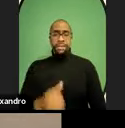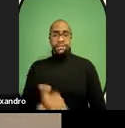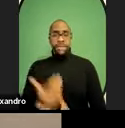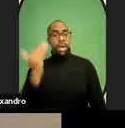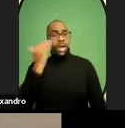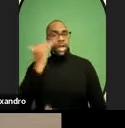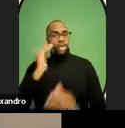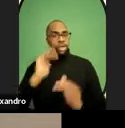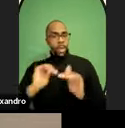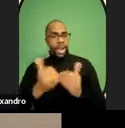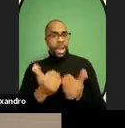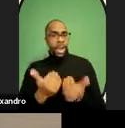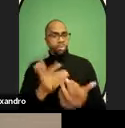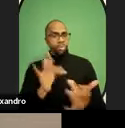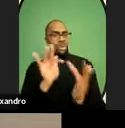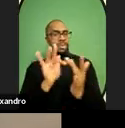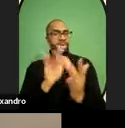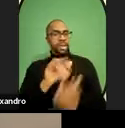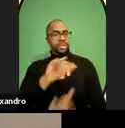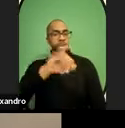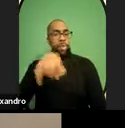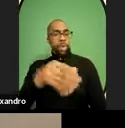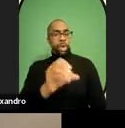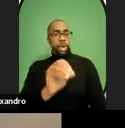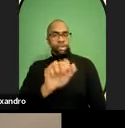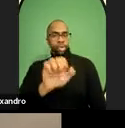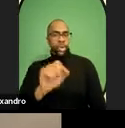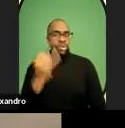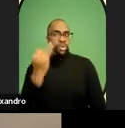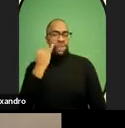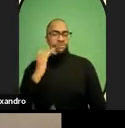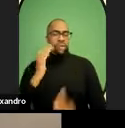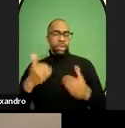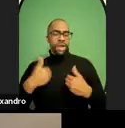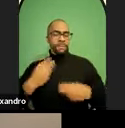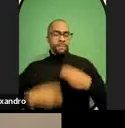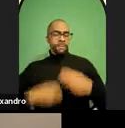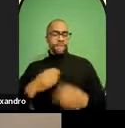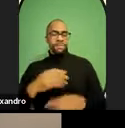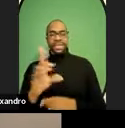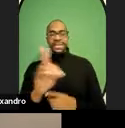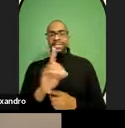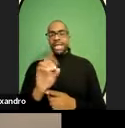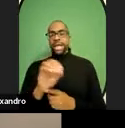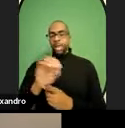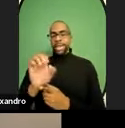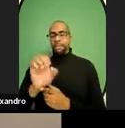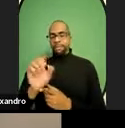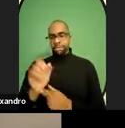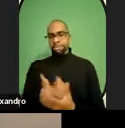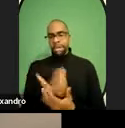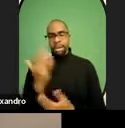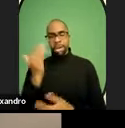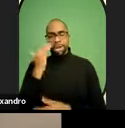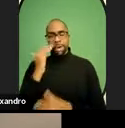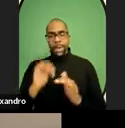I know. out. I know, I know how to get ahold of her save case here of her save case you're having issues at the DMV, and we have.